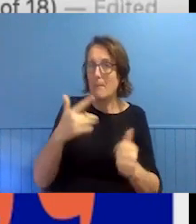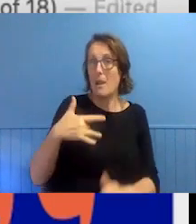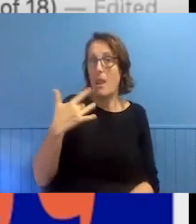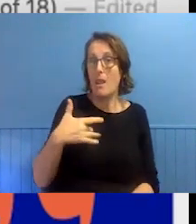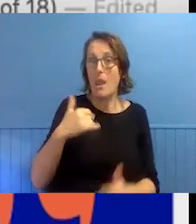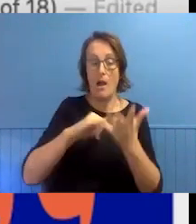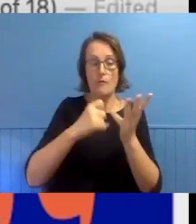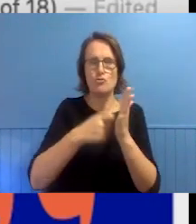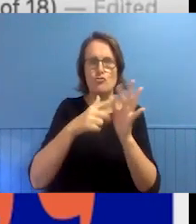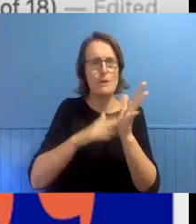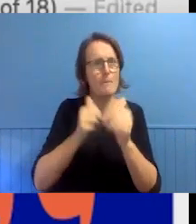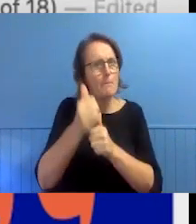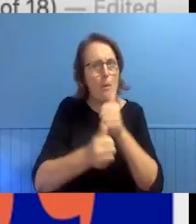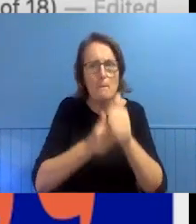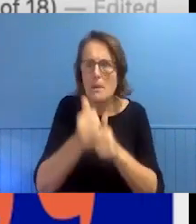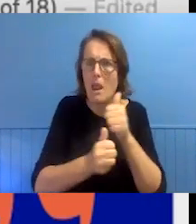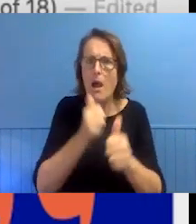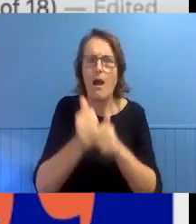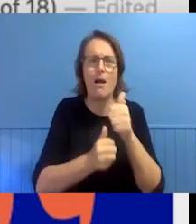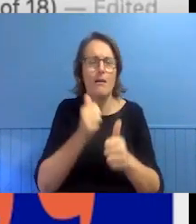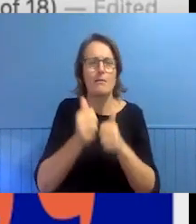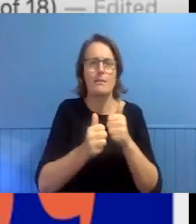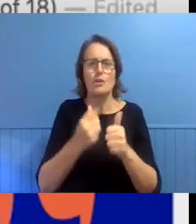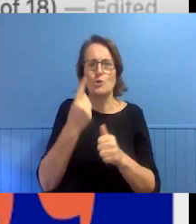you're on them and you can see how many views they've had and I'd love